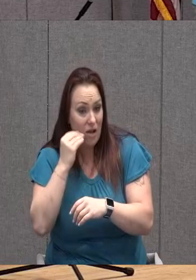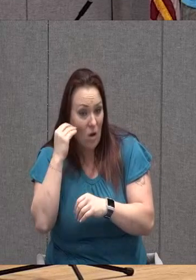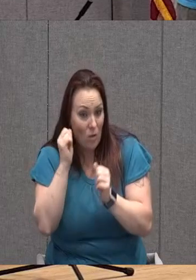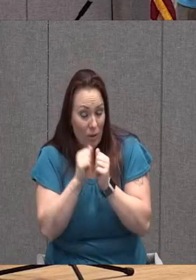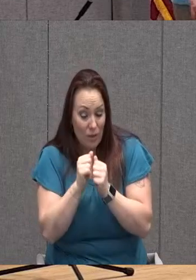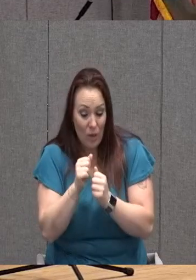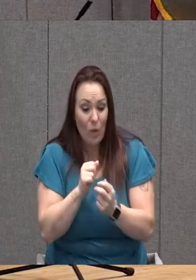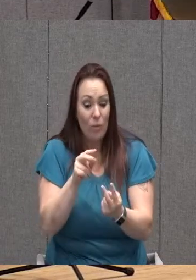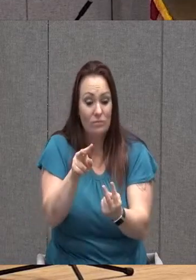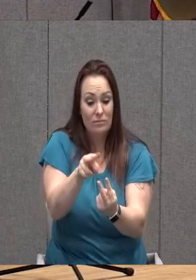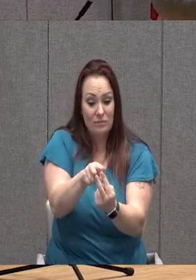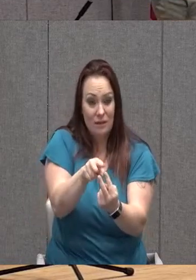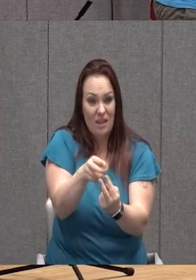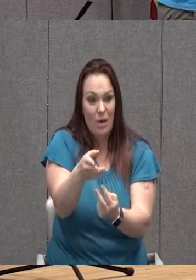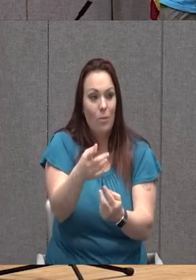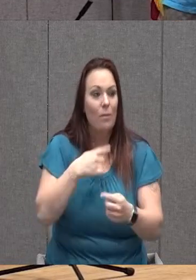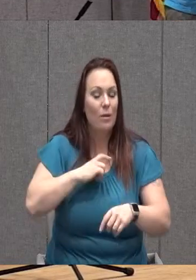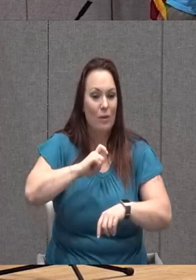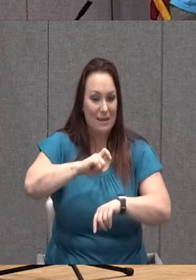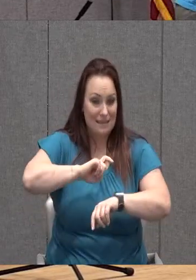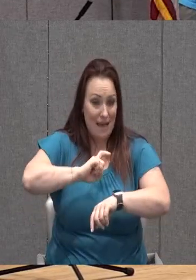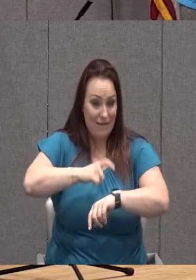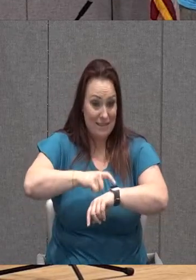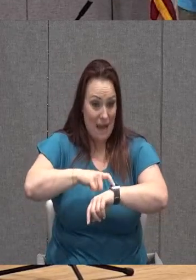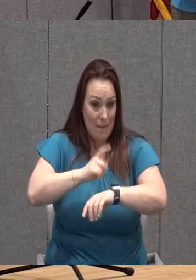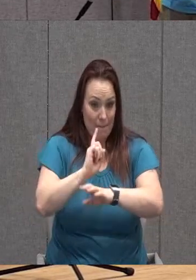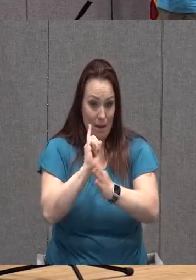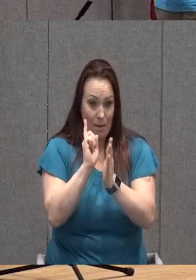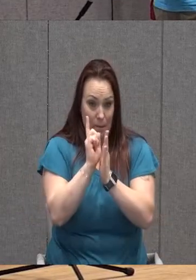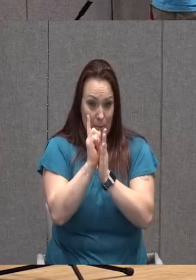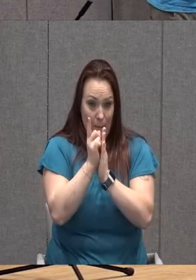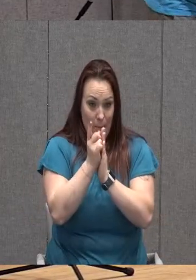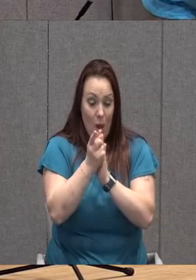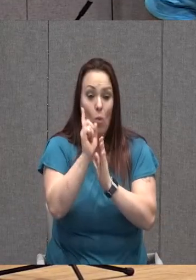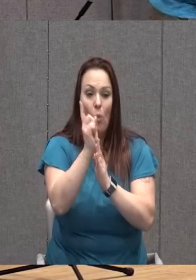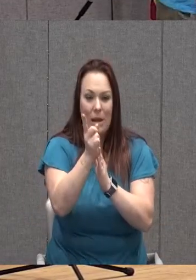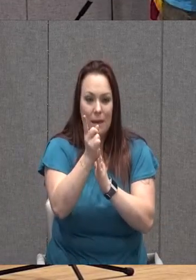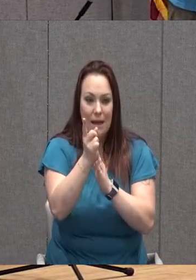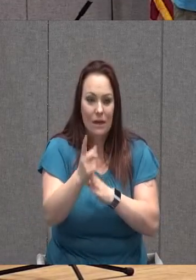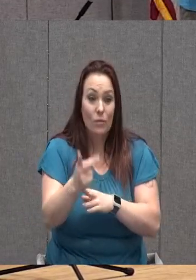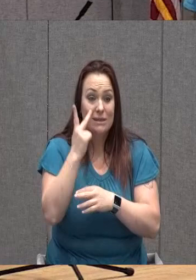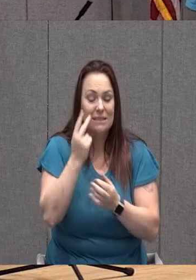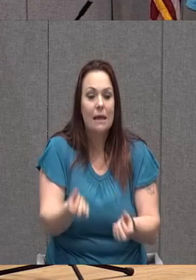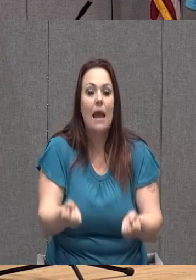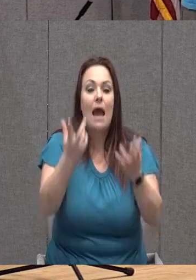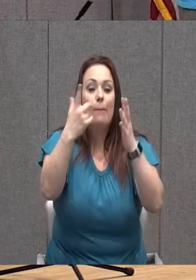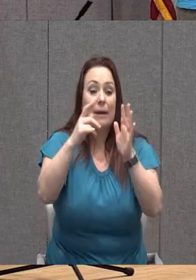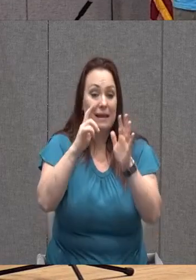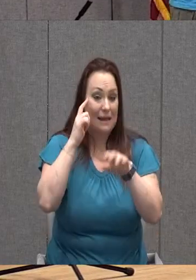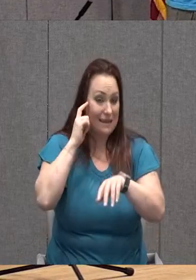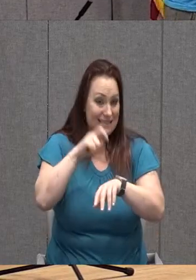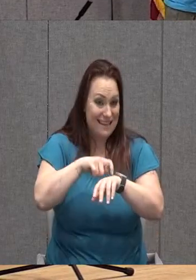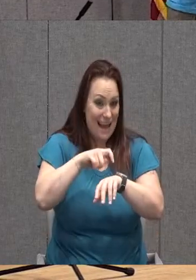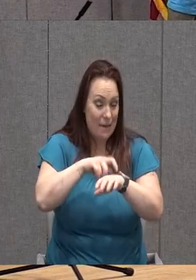but we're gonna set the timer for about a minute, and I want to see how may times you can